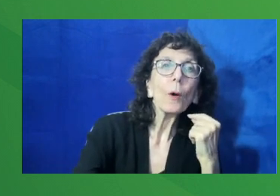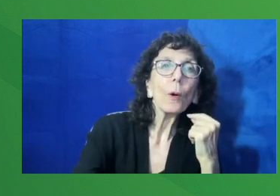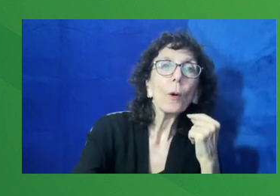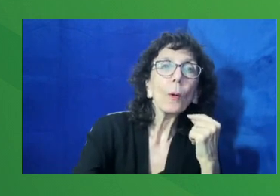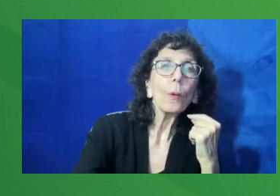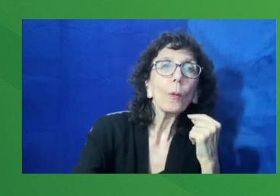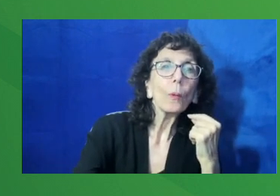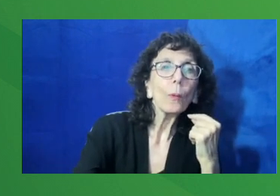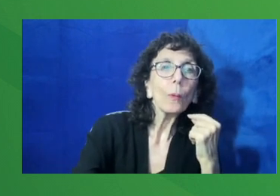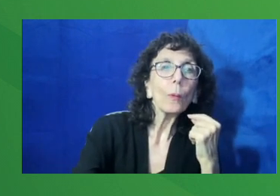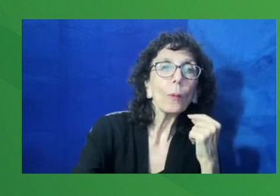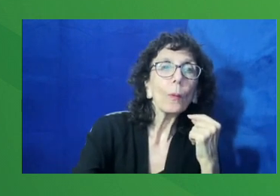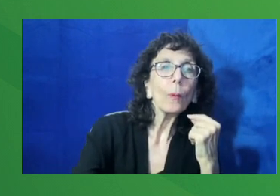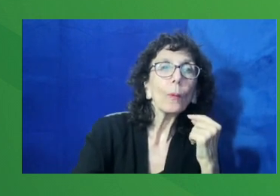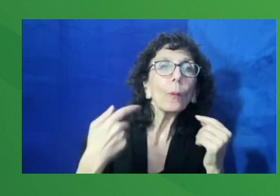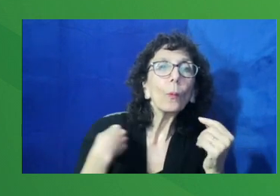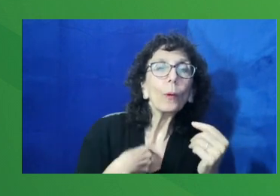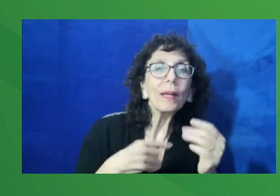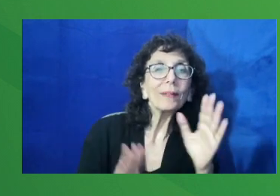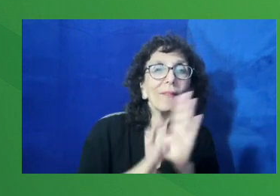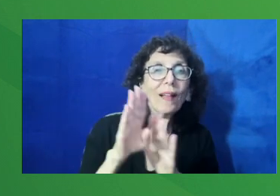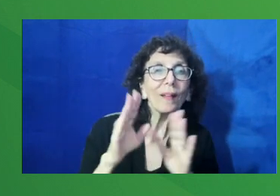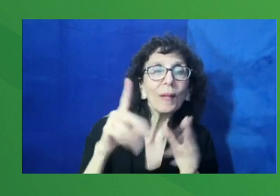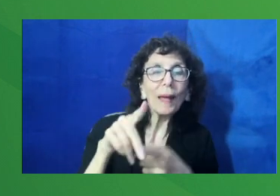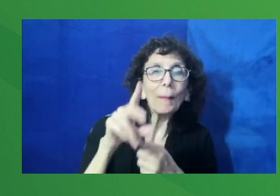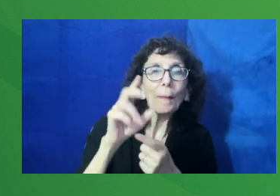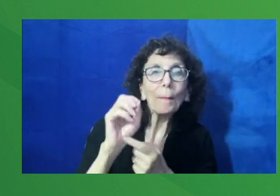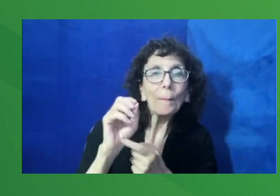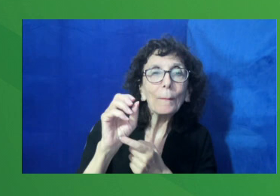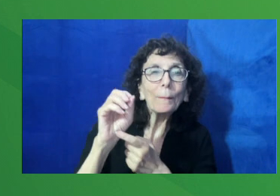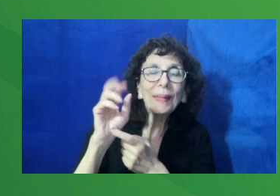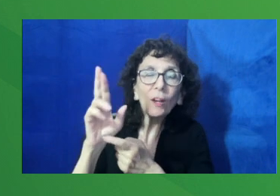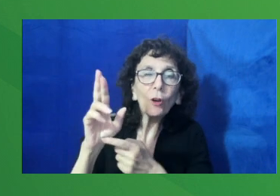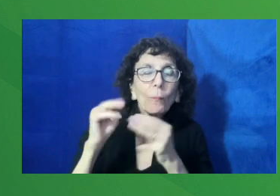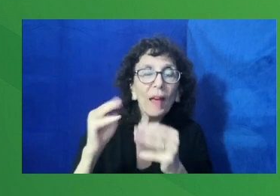simple, straightforward rubric that teachers, administrators, classroom teachers can use to